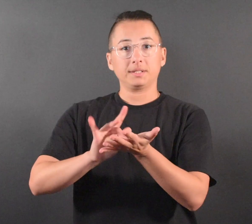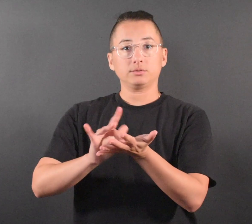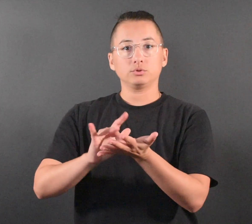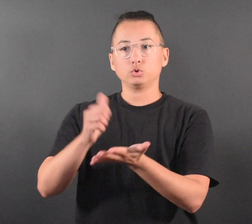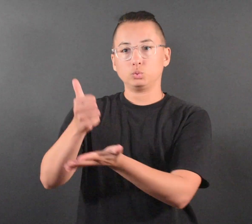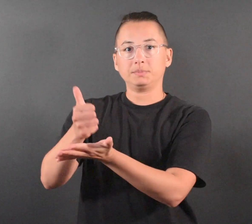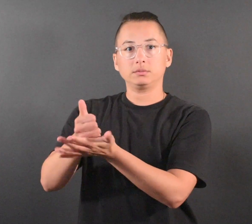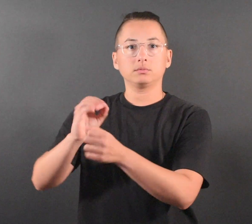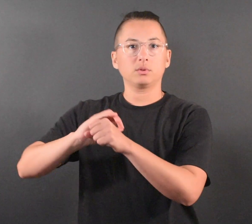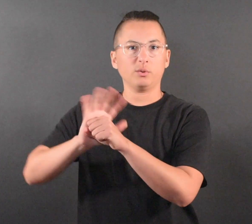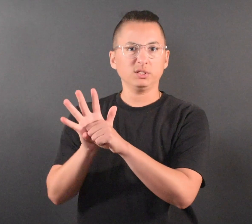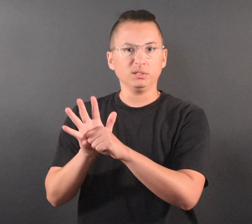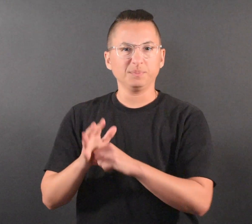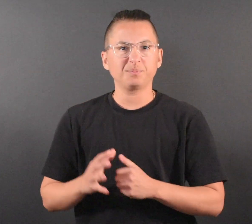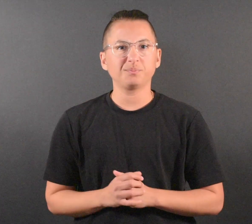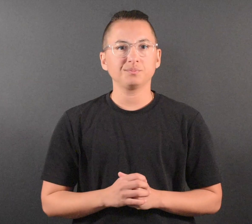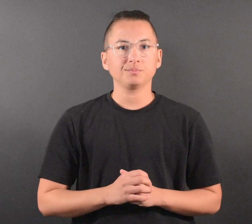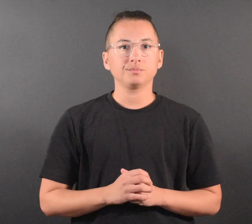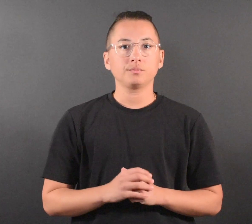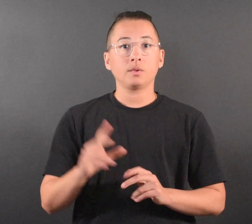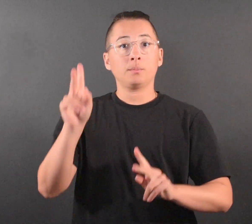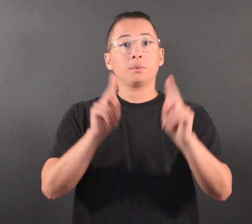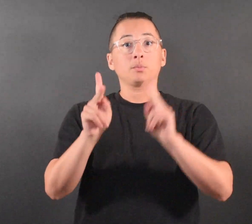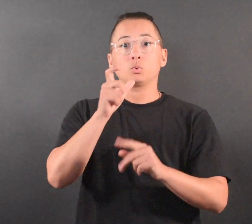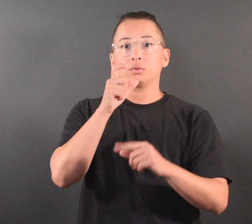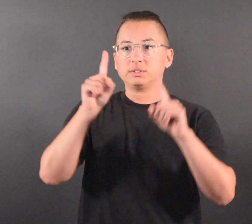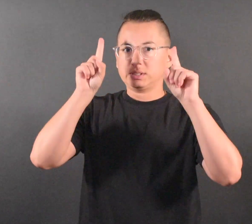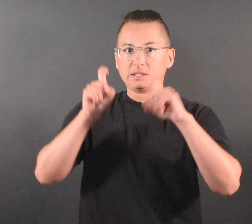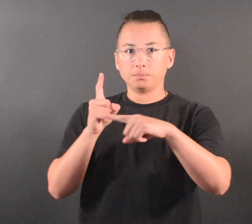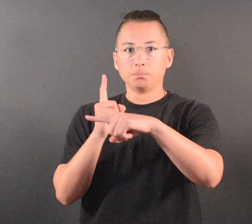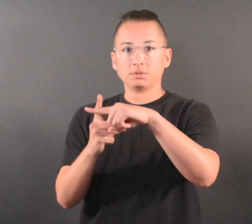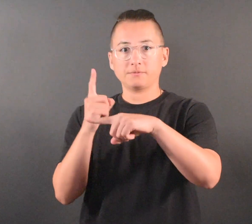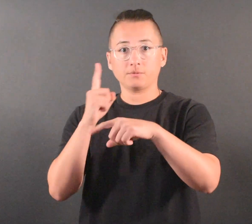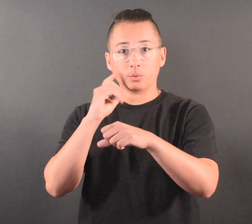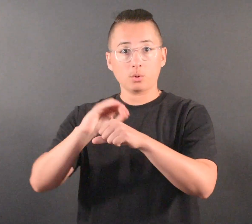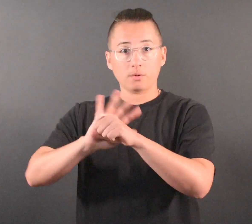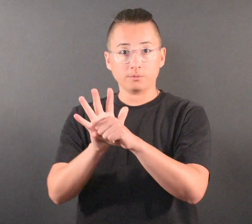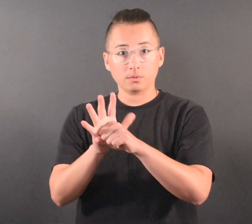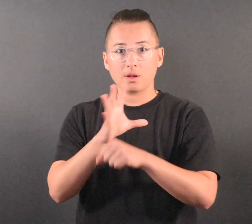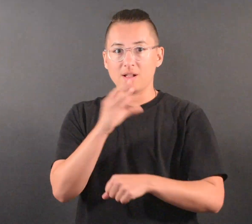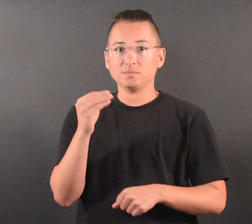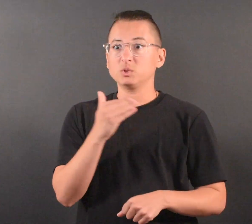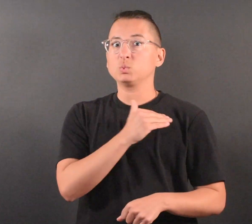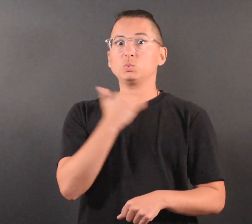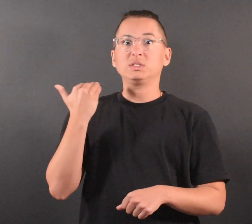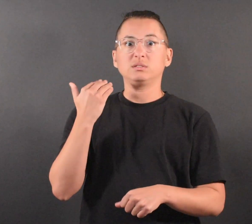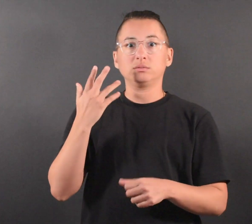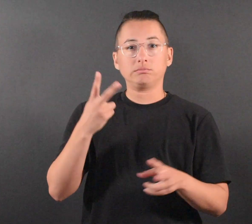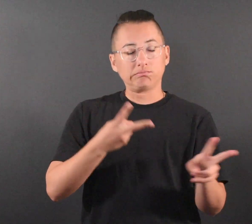Medications to Treat COVID-19 People who test positive for COVID-19 and